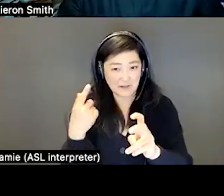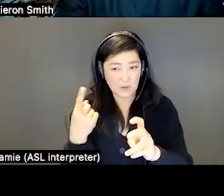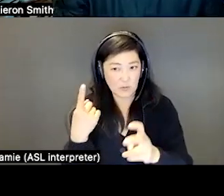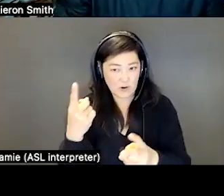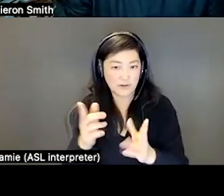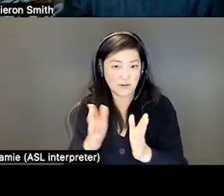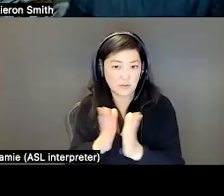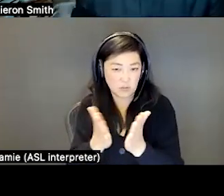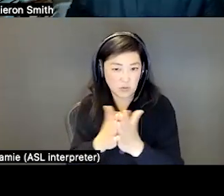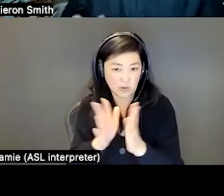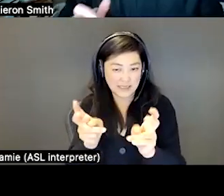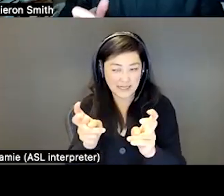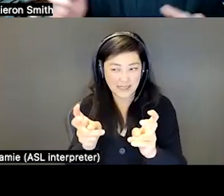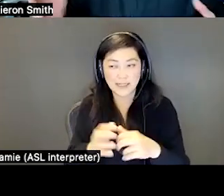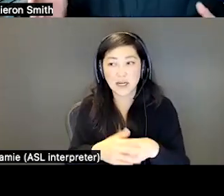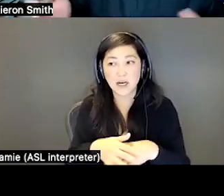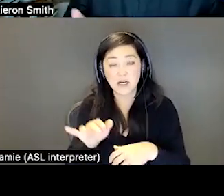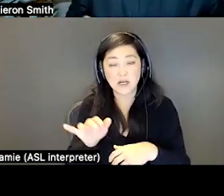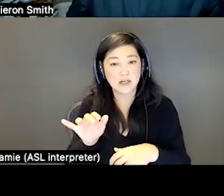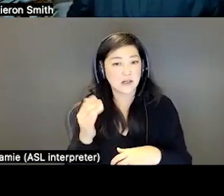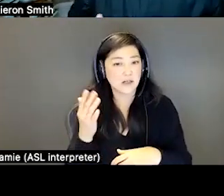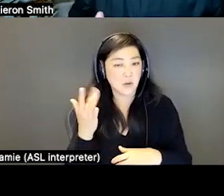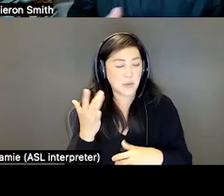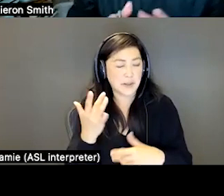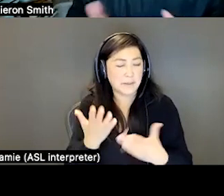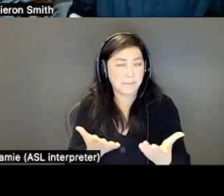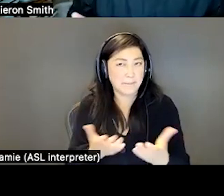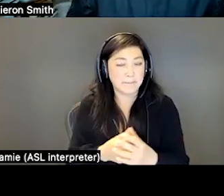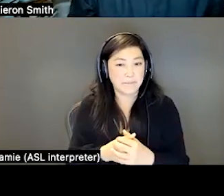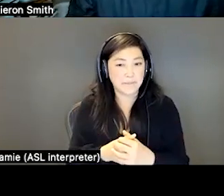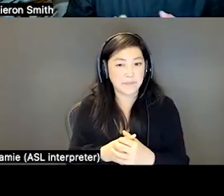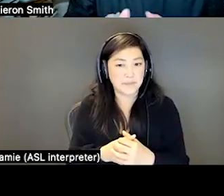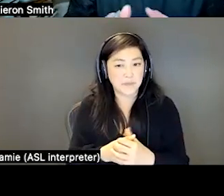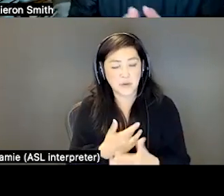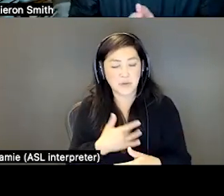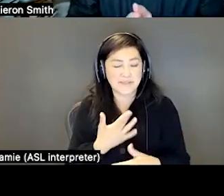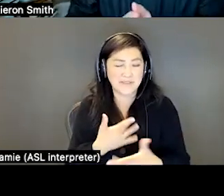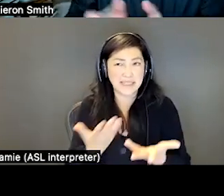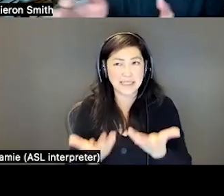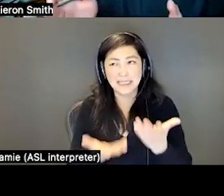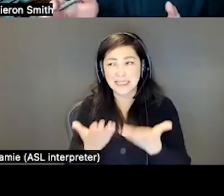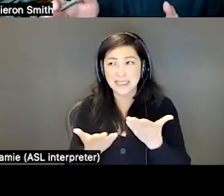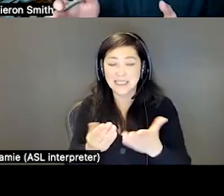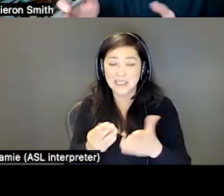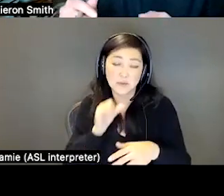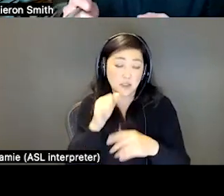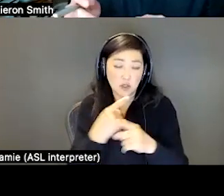"This is particularly relevant to," which is not appropriate for a subtitle obviously. But